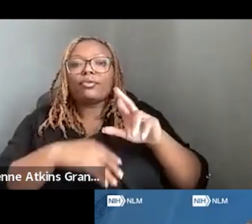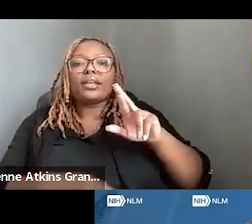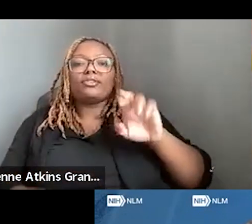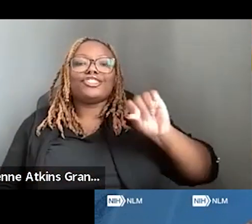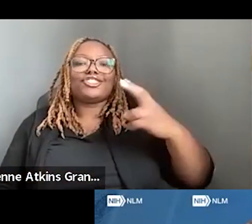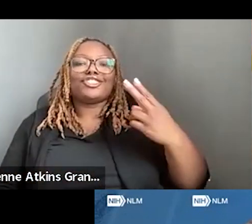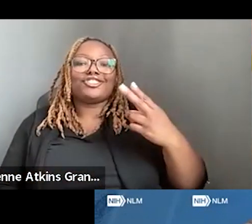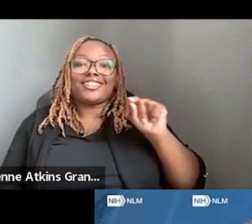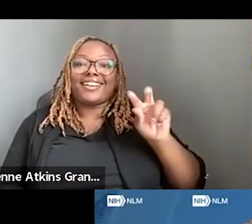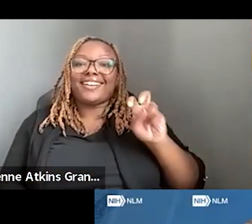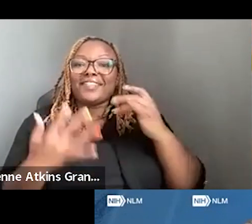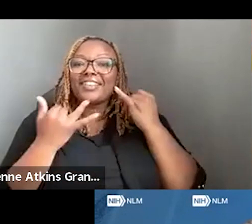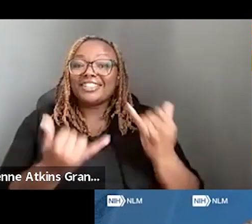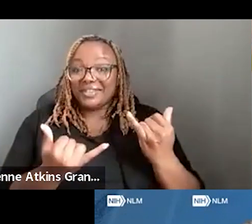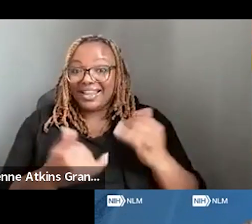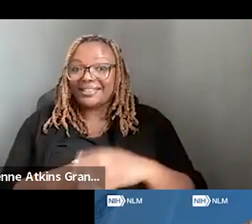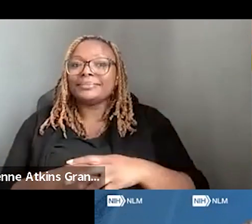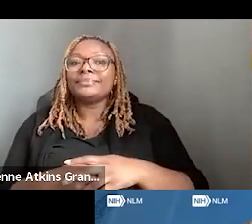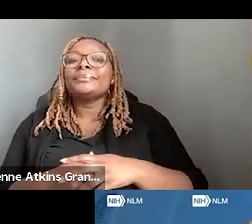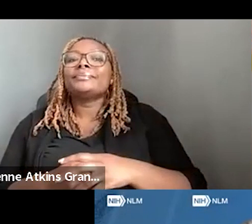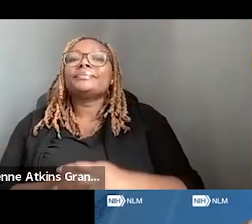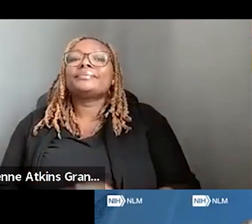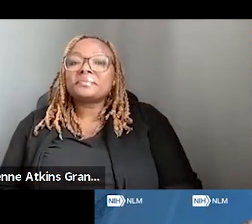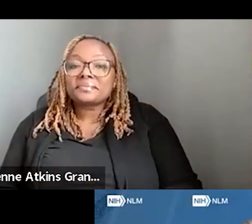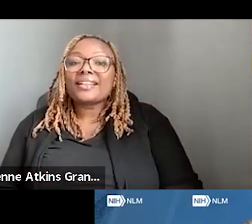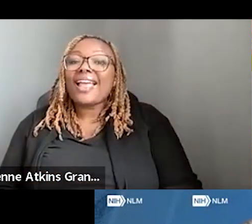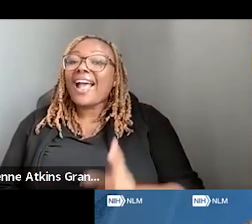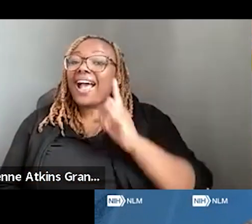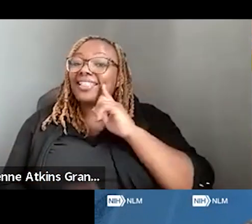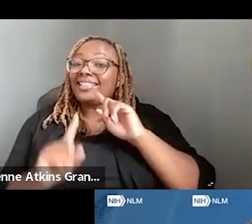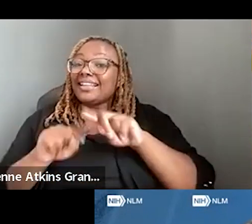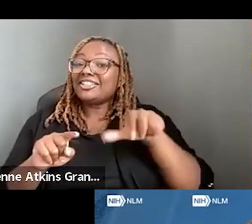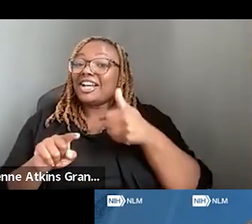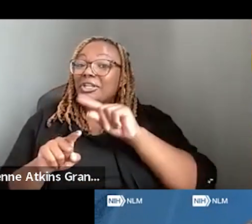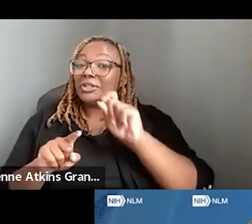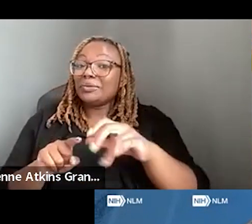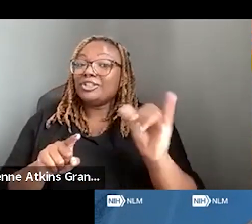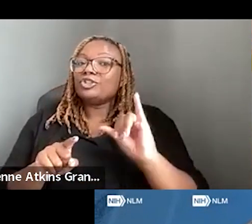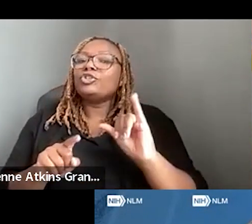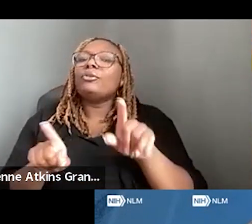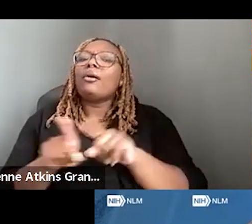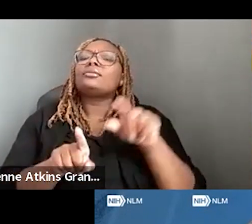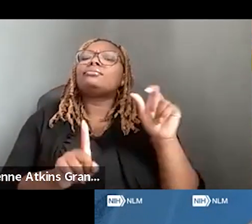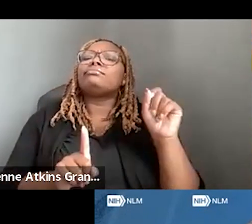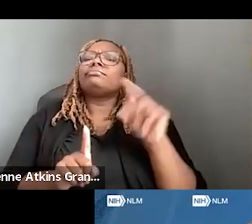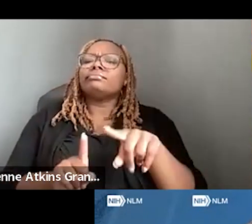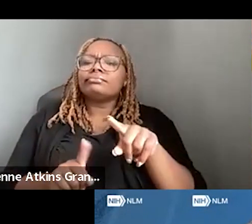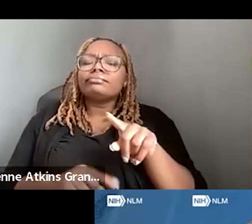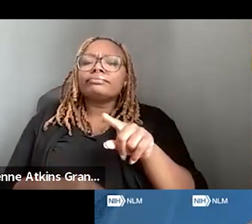Jeremy Leffler: Okay. I think that answered another question that had come in, but I also wanted to ask --